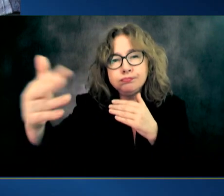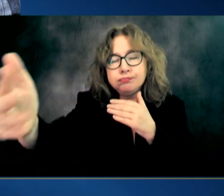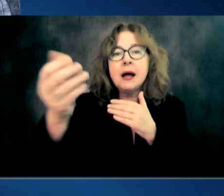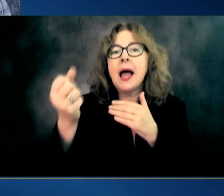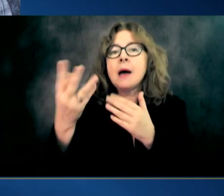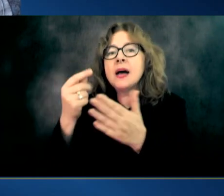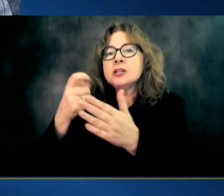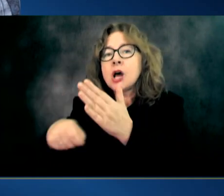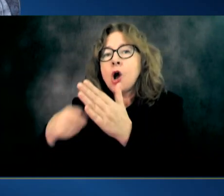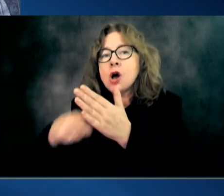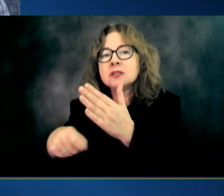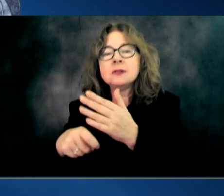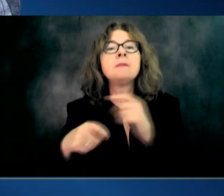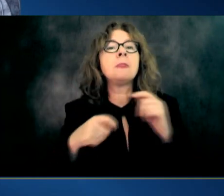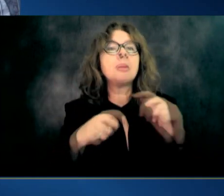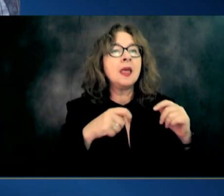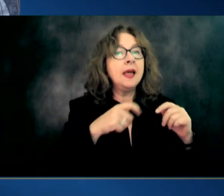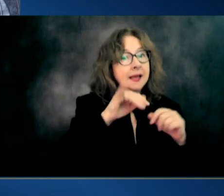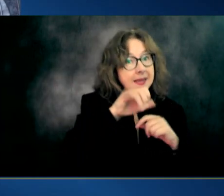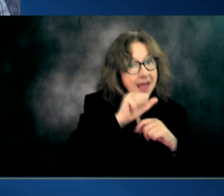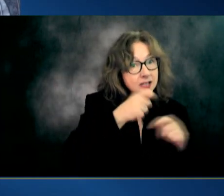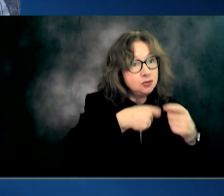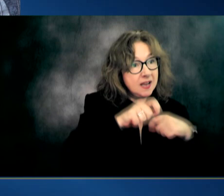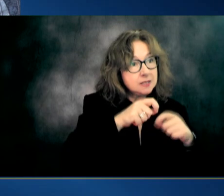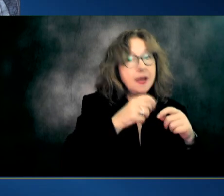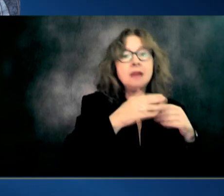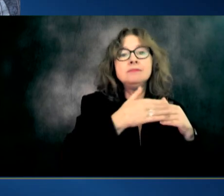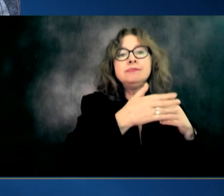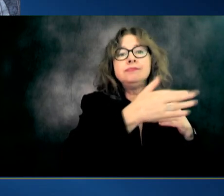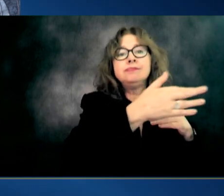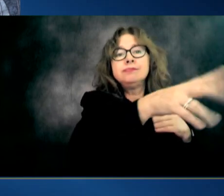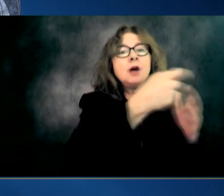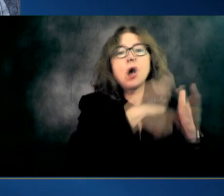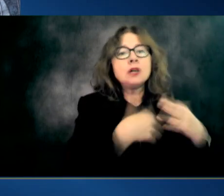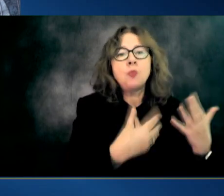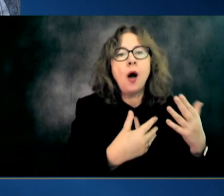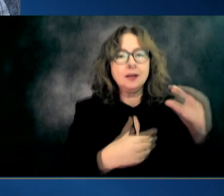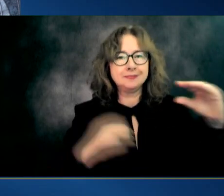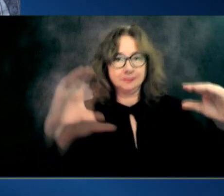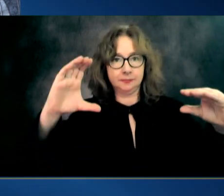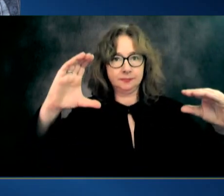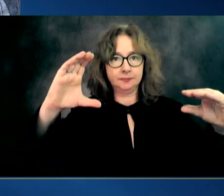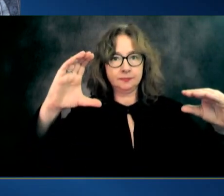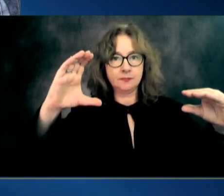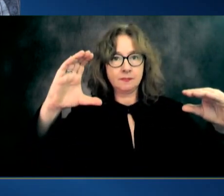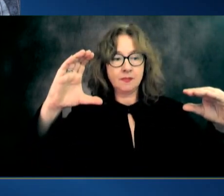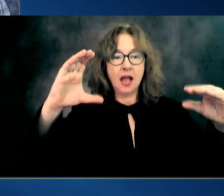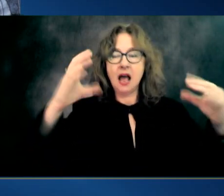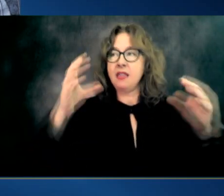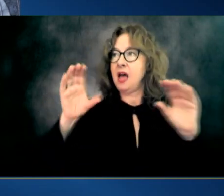it's like the transplant now or her lifetime in private rooms with all the